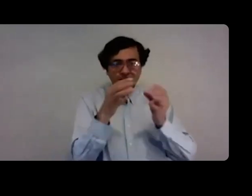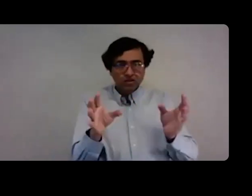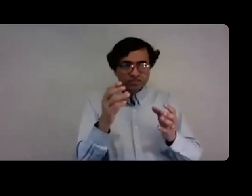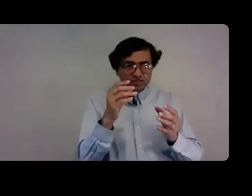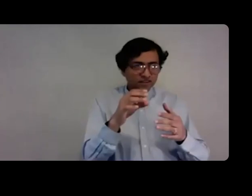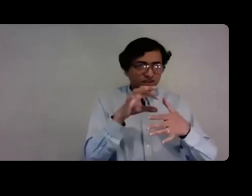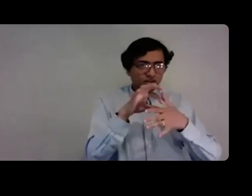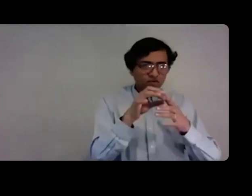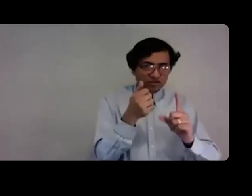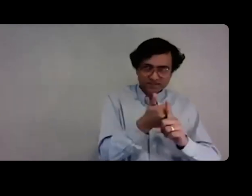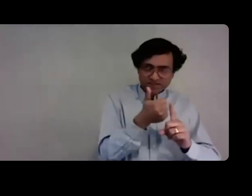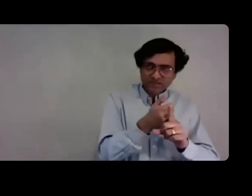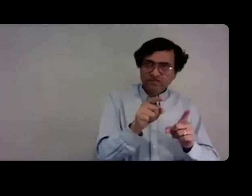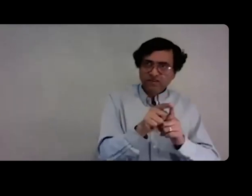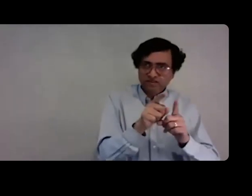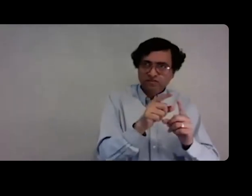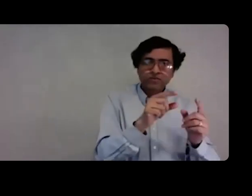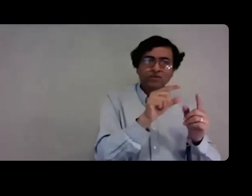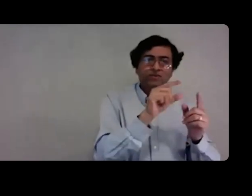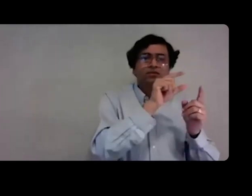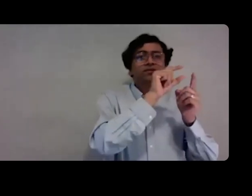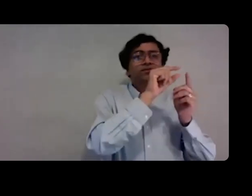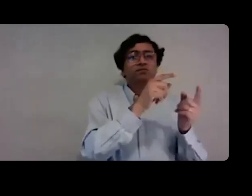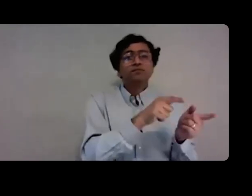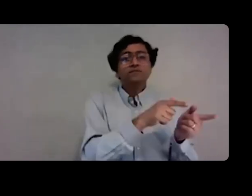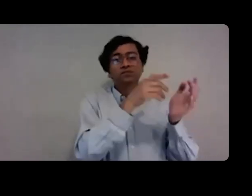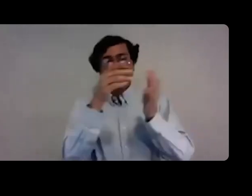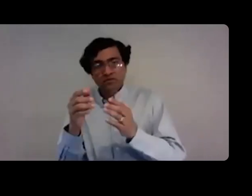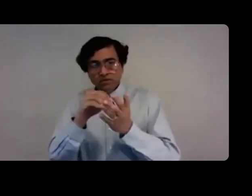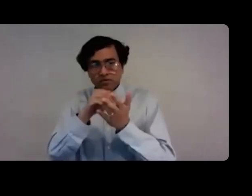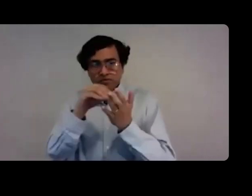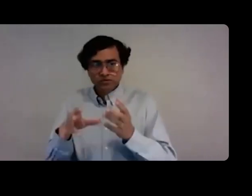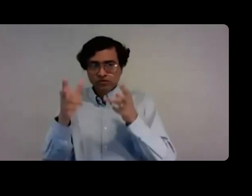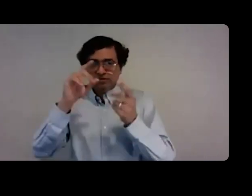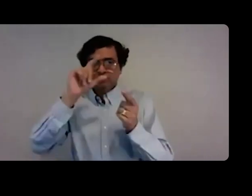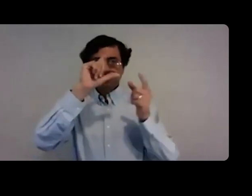information is greatly diminished and that is because of all the barriers along the